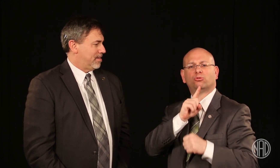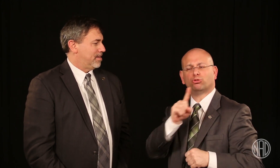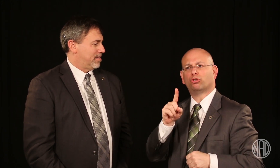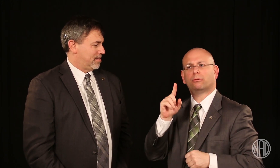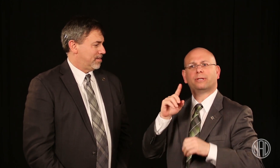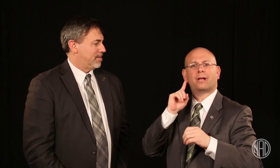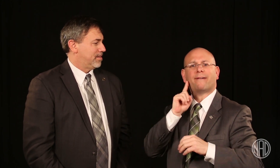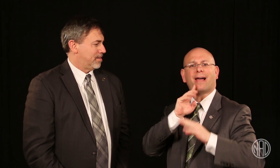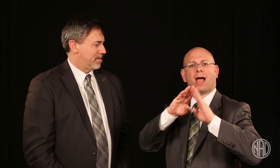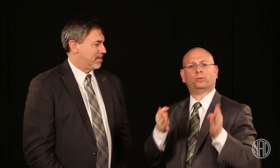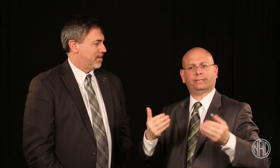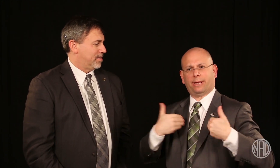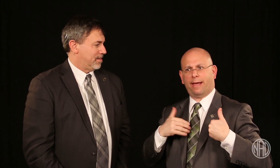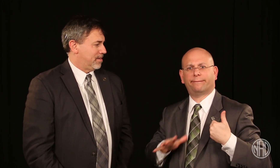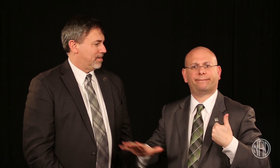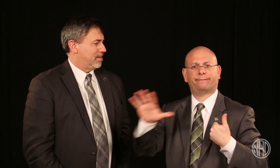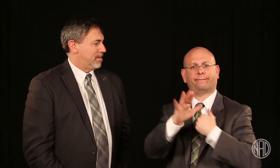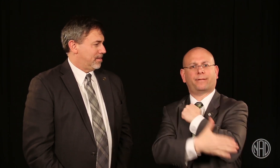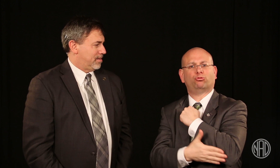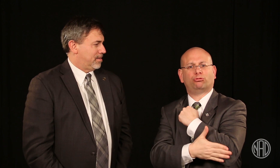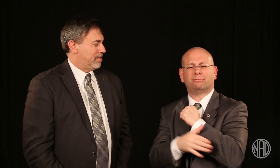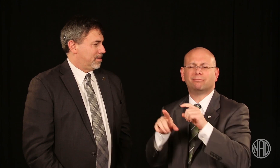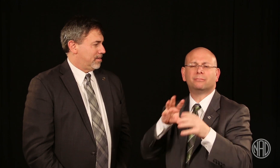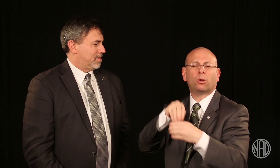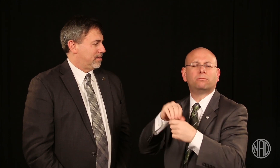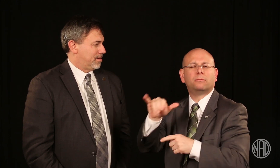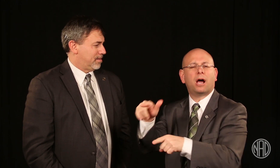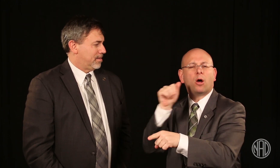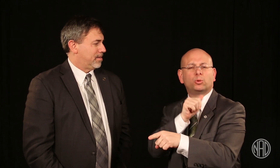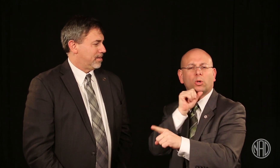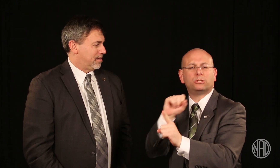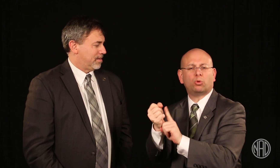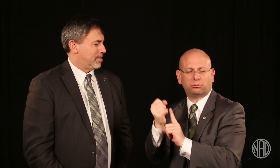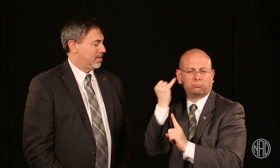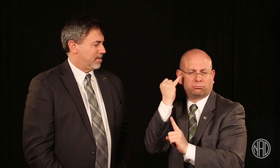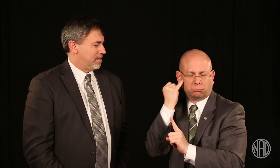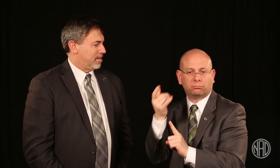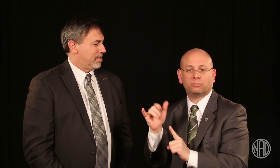to make sure that there is housing for deaf people across the country, including what's happening in Arizona for example.